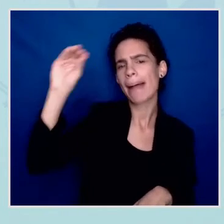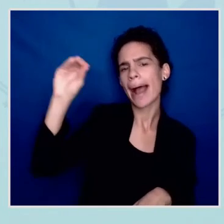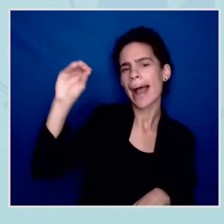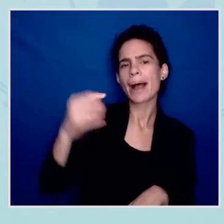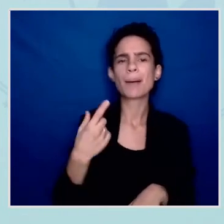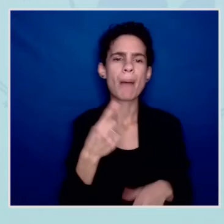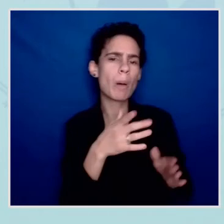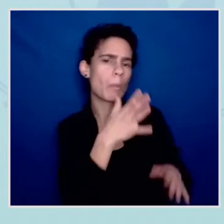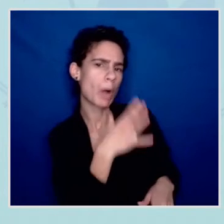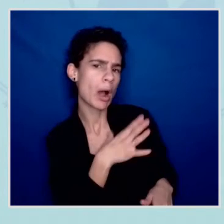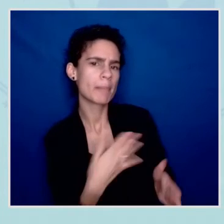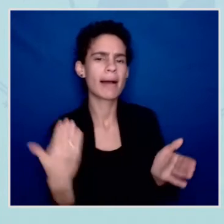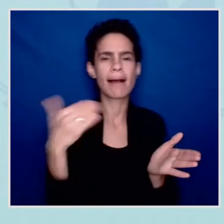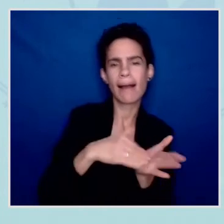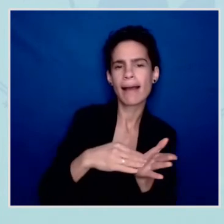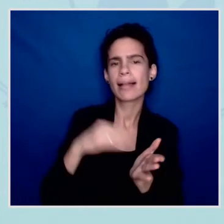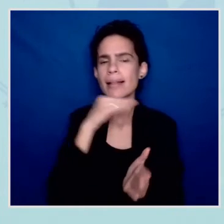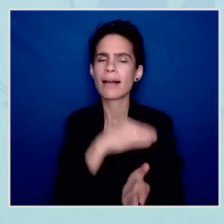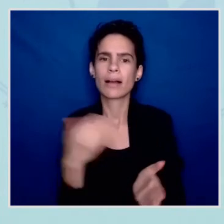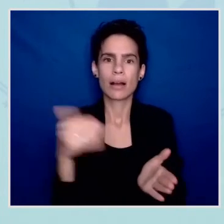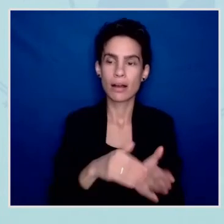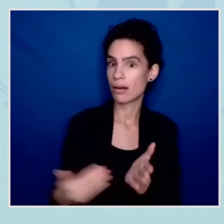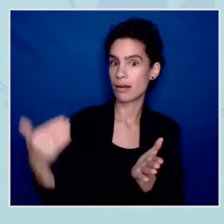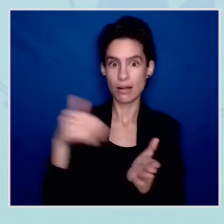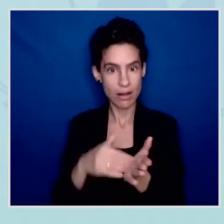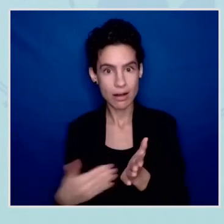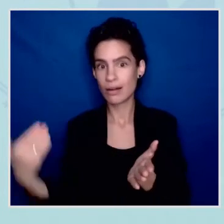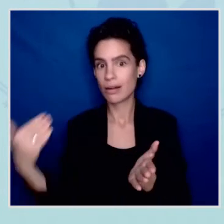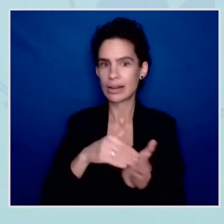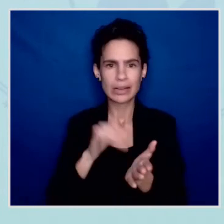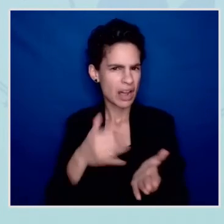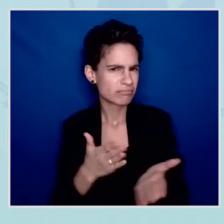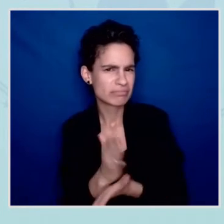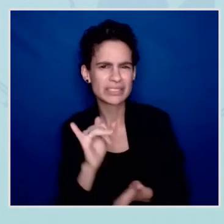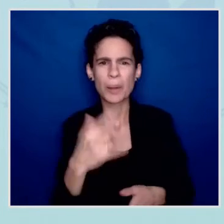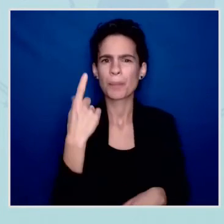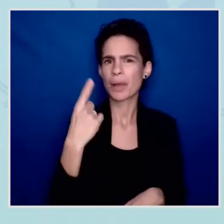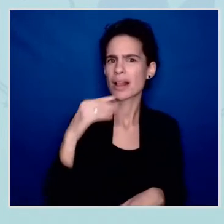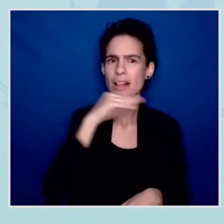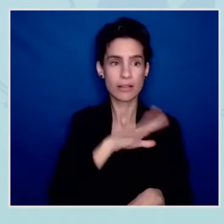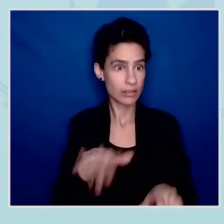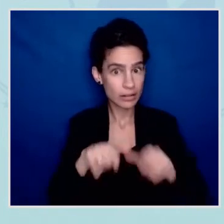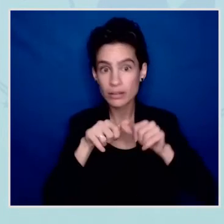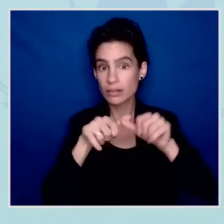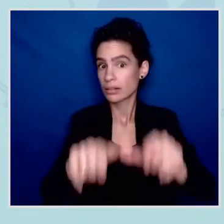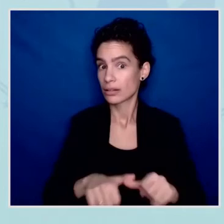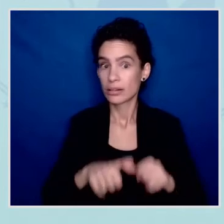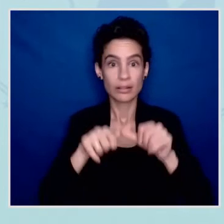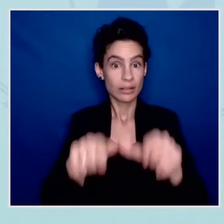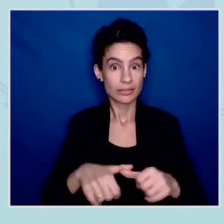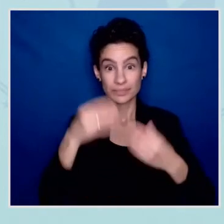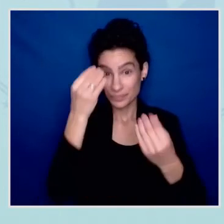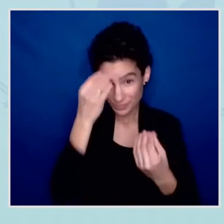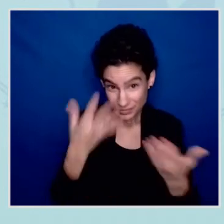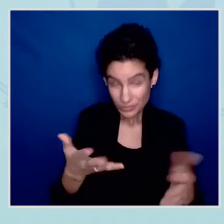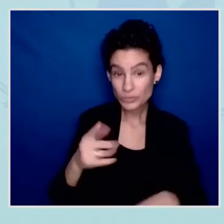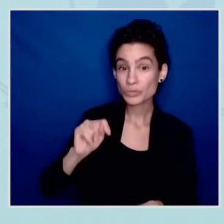OUR PAPERS PRINTED IT. IT'S THE BIG LIE.